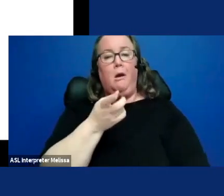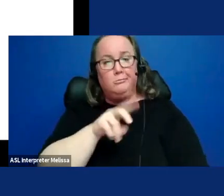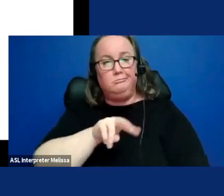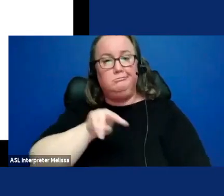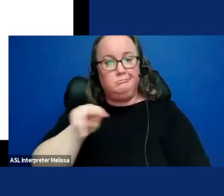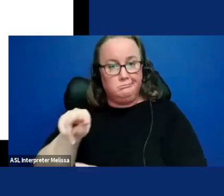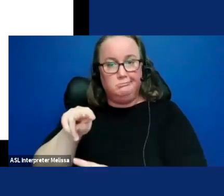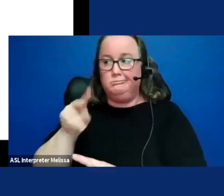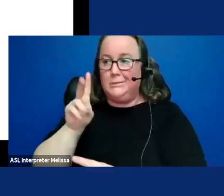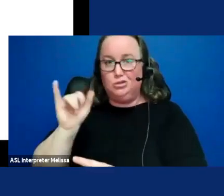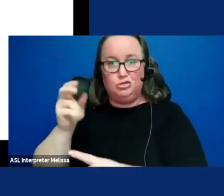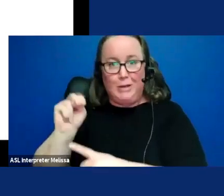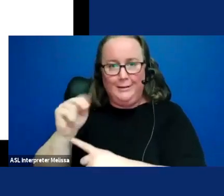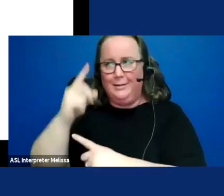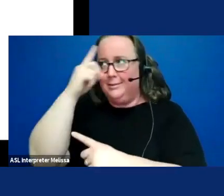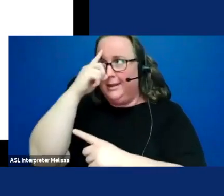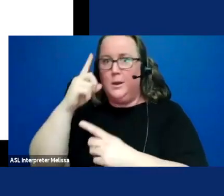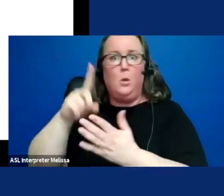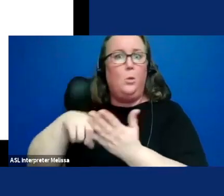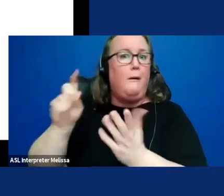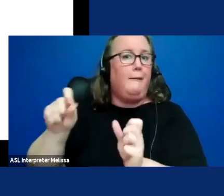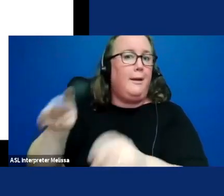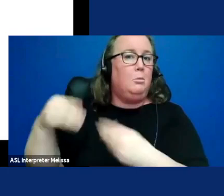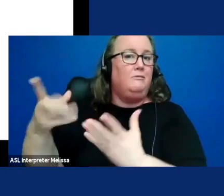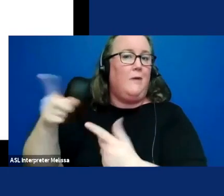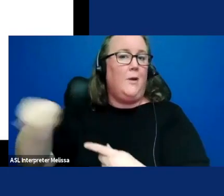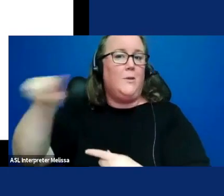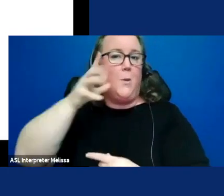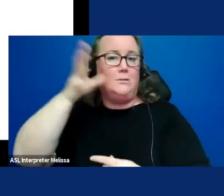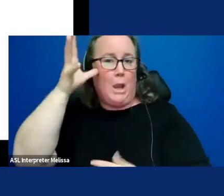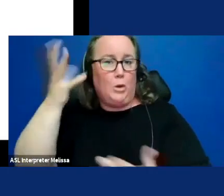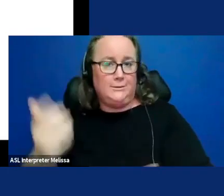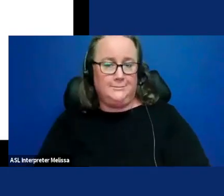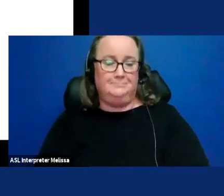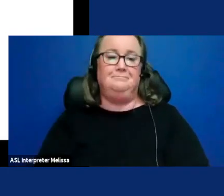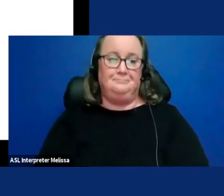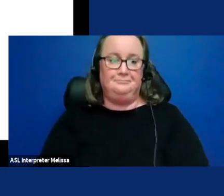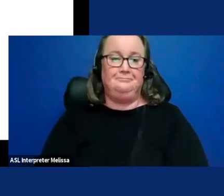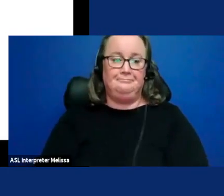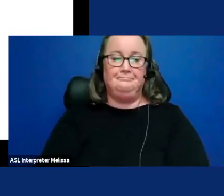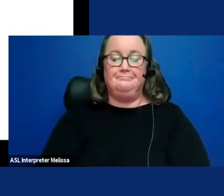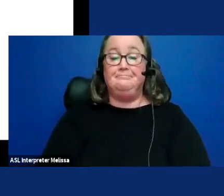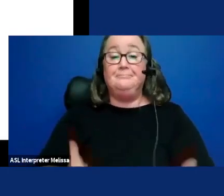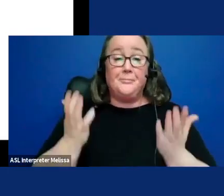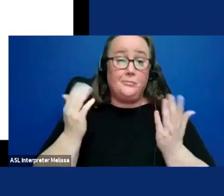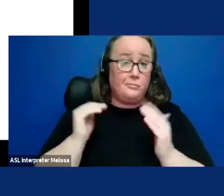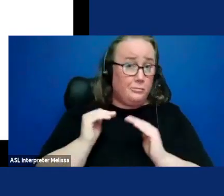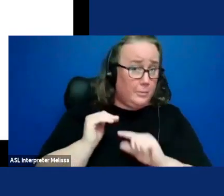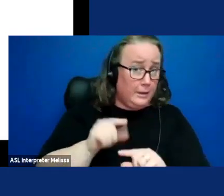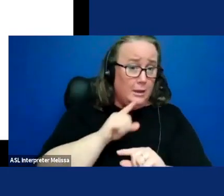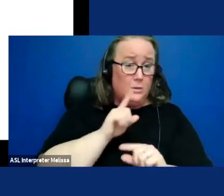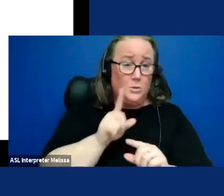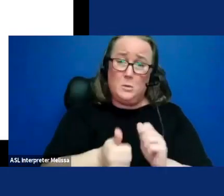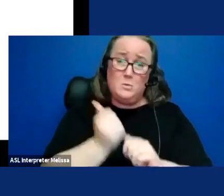proactively think about what you can provide those parents. What's the most important thing though, is that you are prepared to